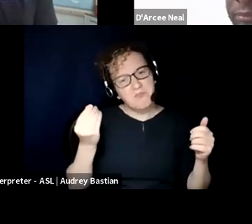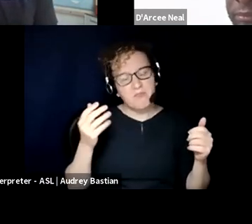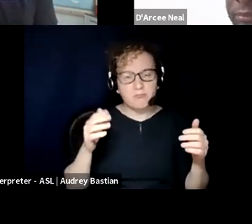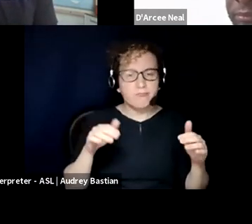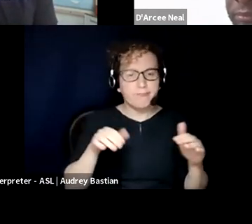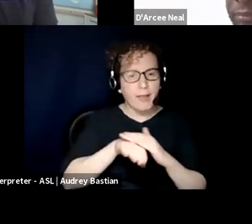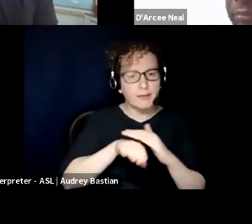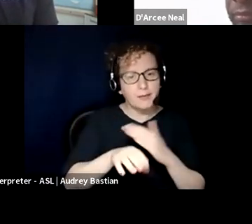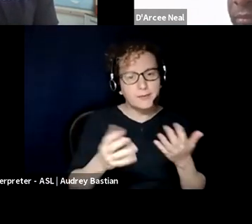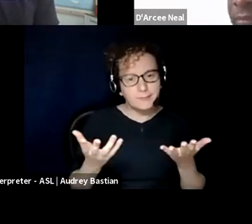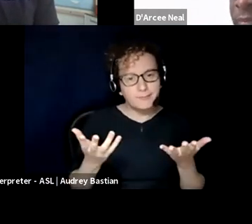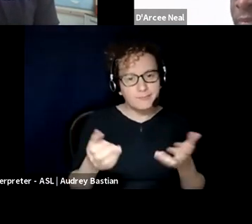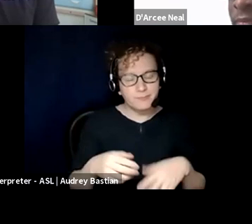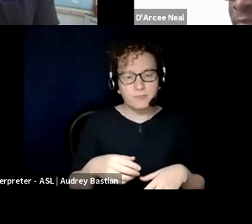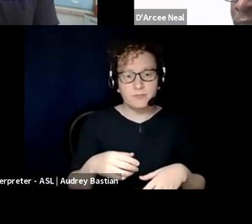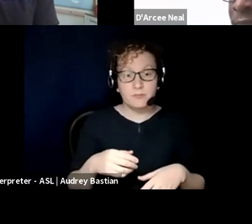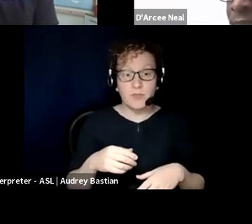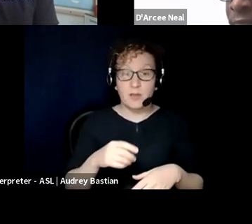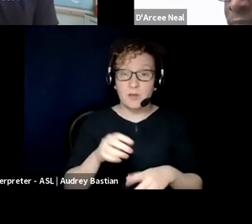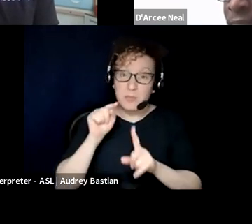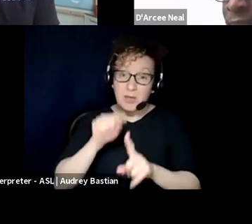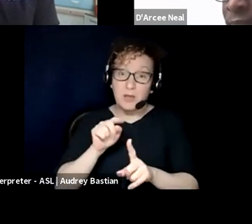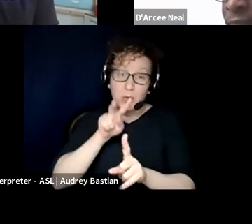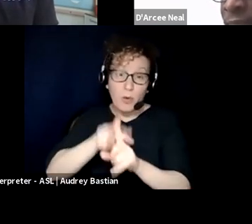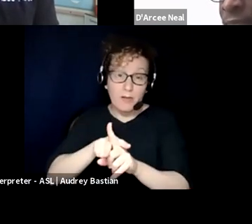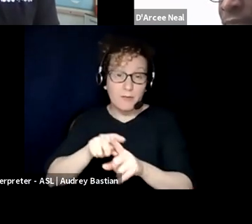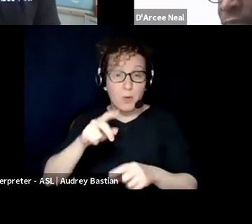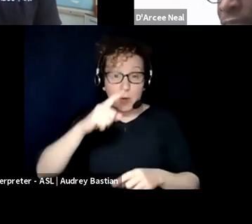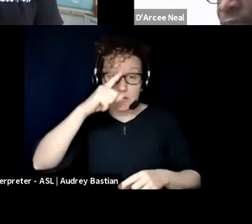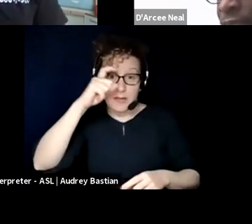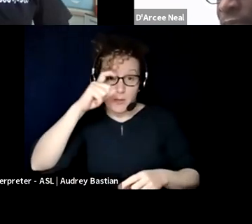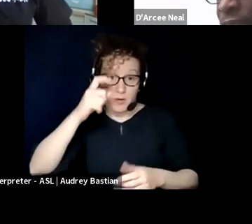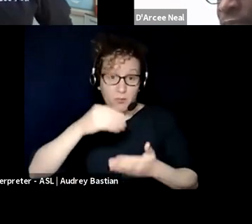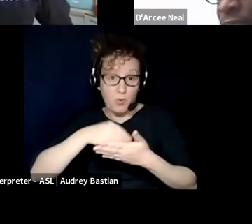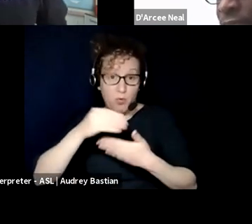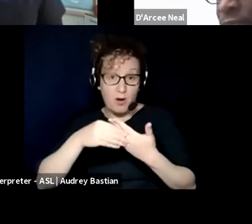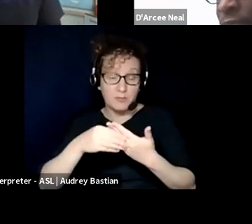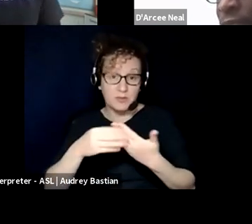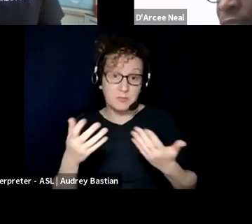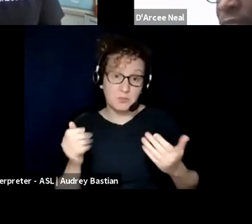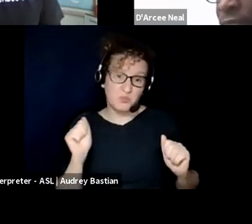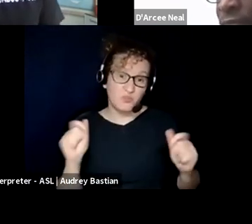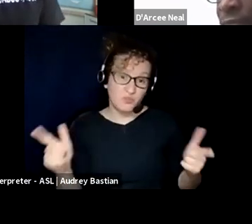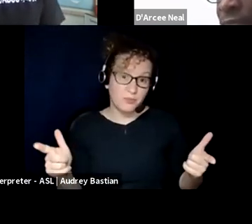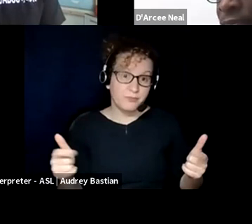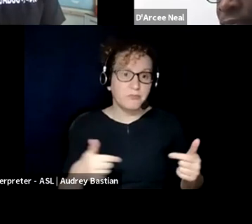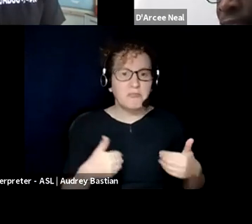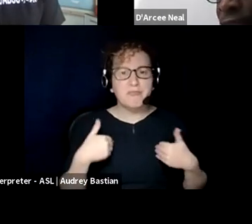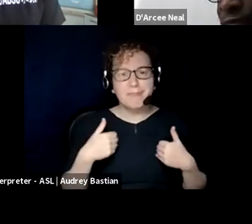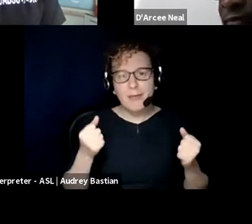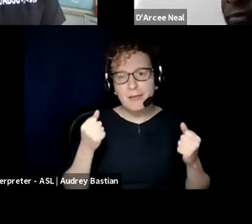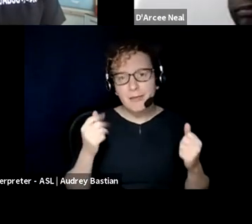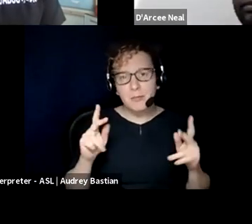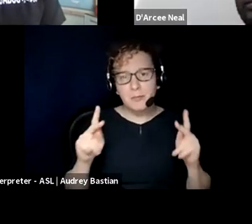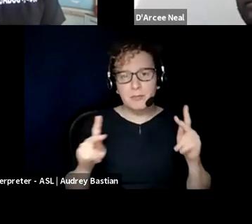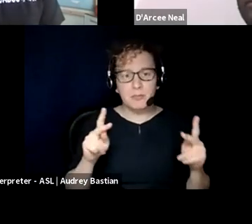relevant with the summer programs. Yeah, I had a lot of people where I shared identities